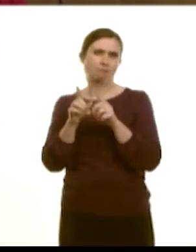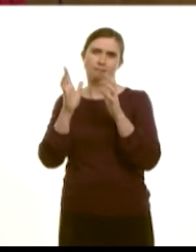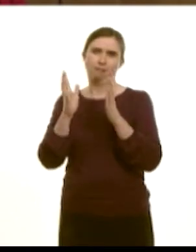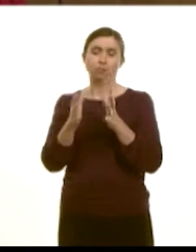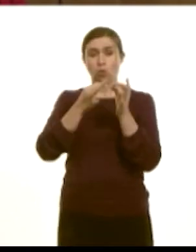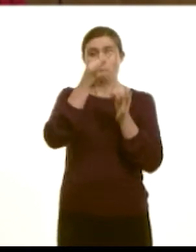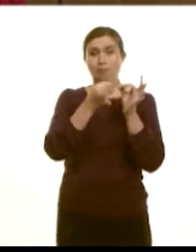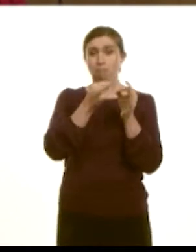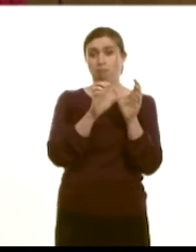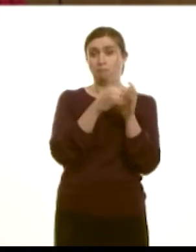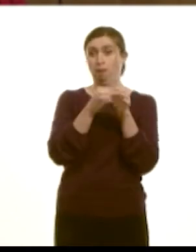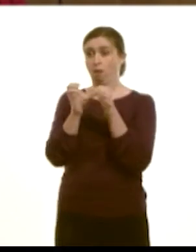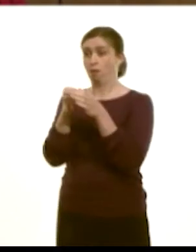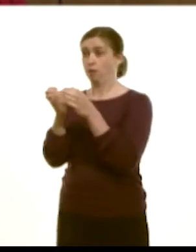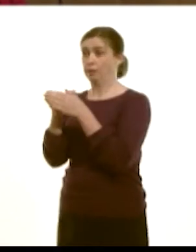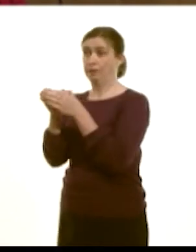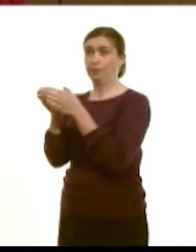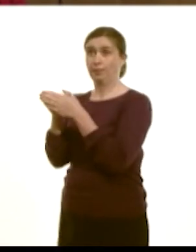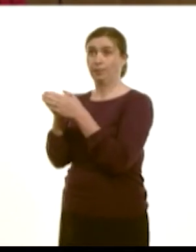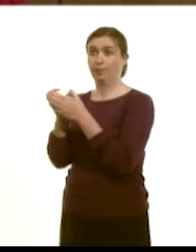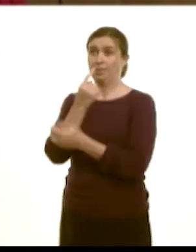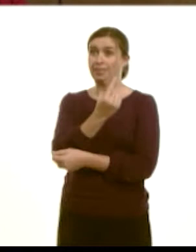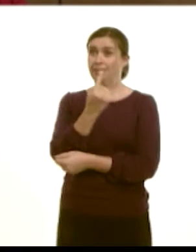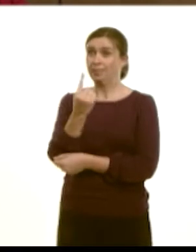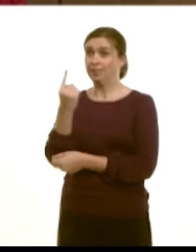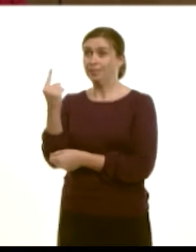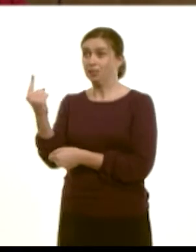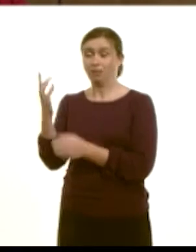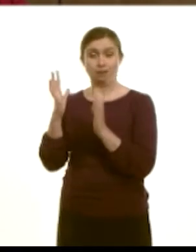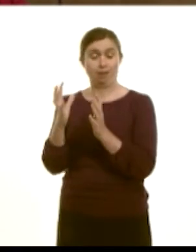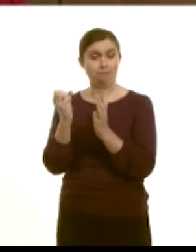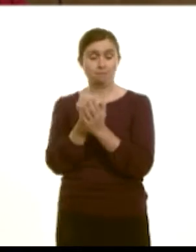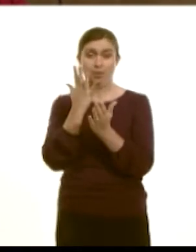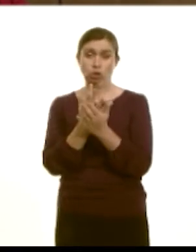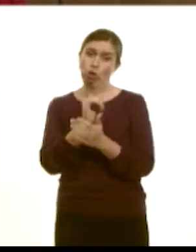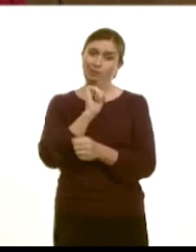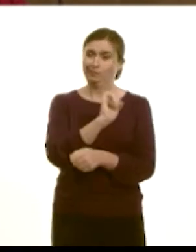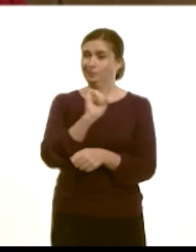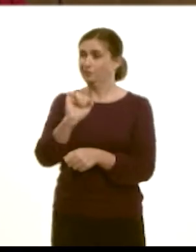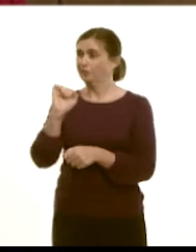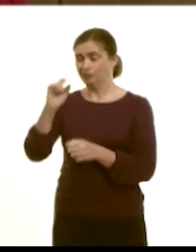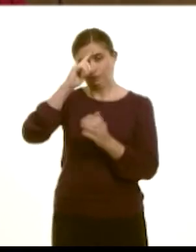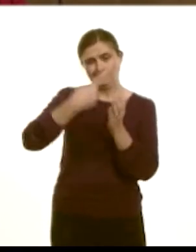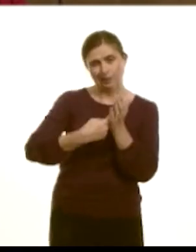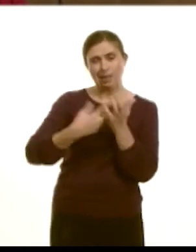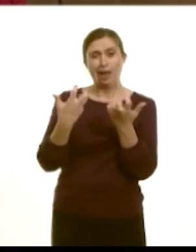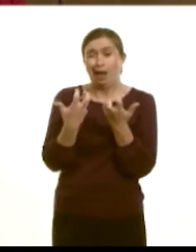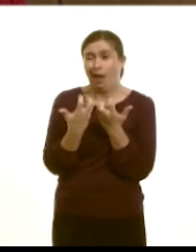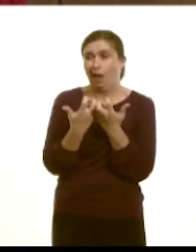party to ensure that they decide how they would use the new powers provided to Wales,